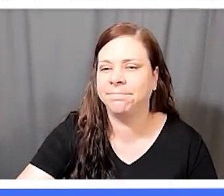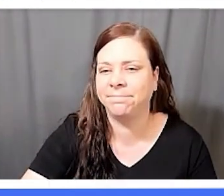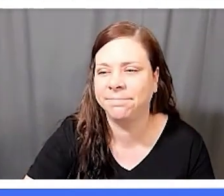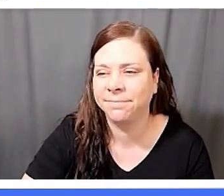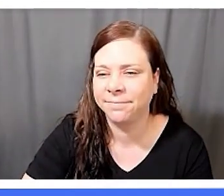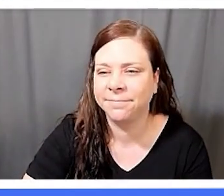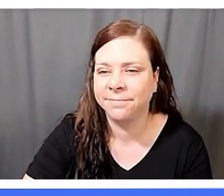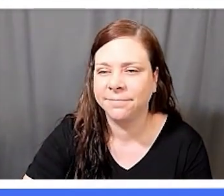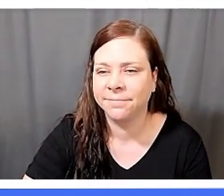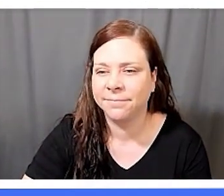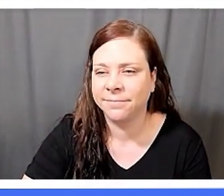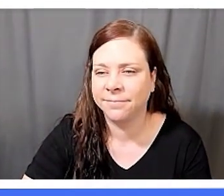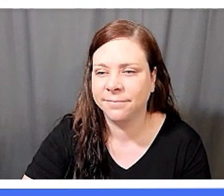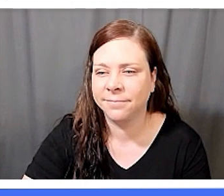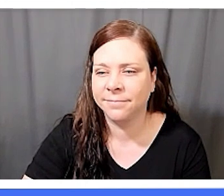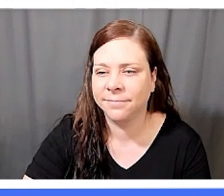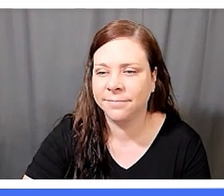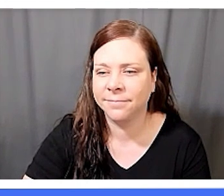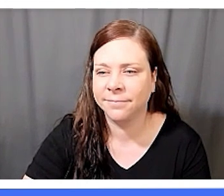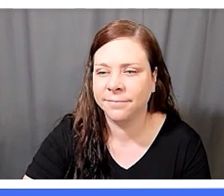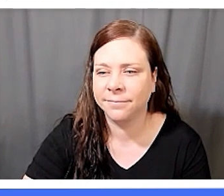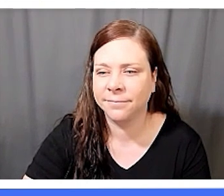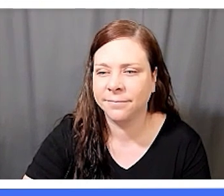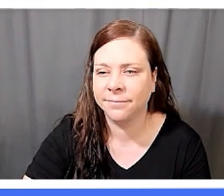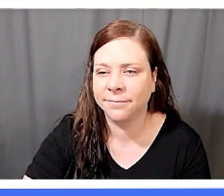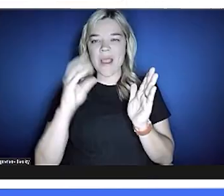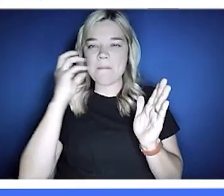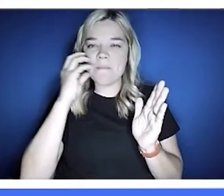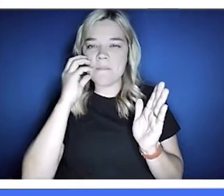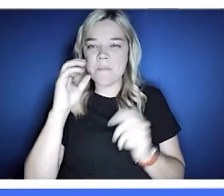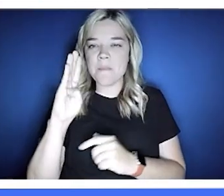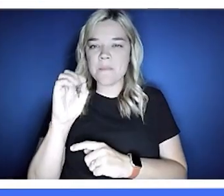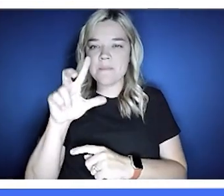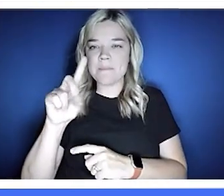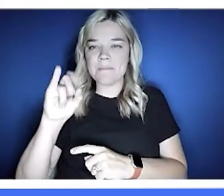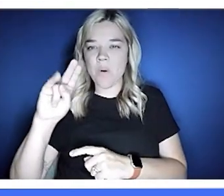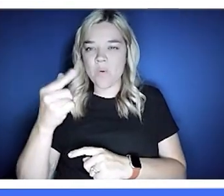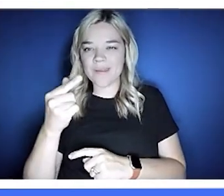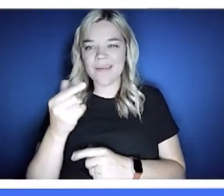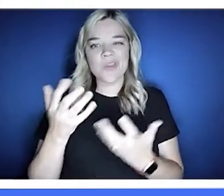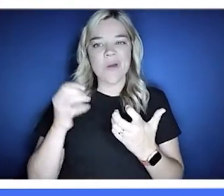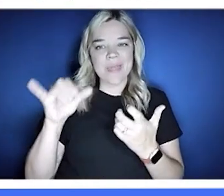text formatting, things like bolding. Those kinds of things need to be consistent, but you don't want to introduce new complicated